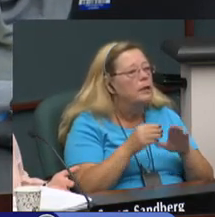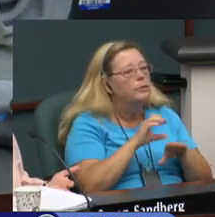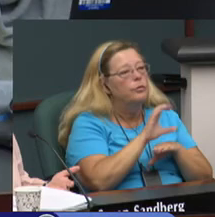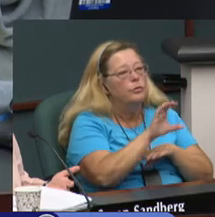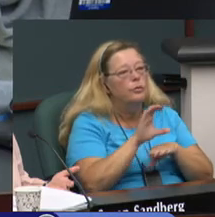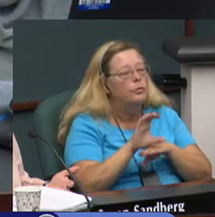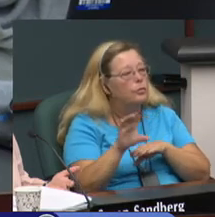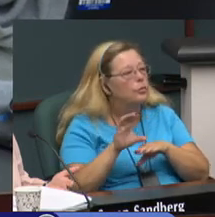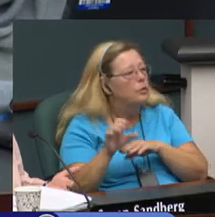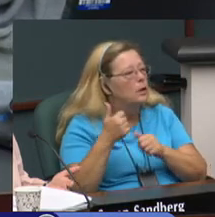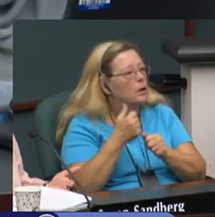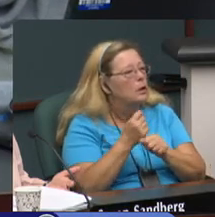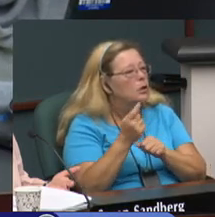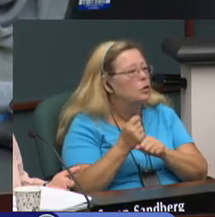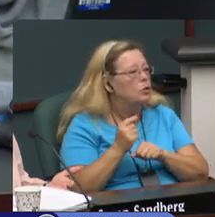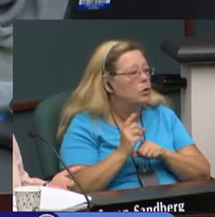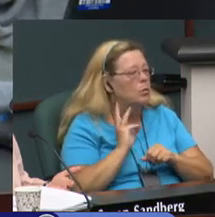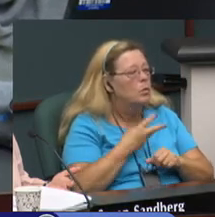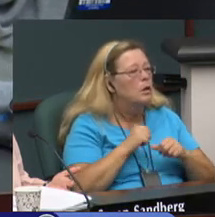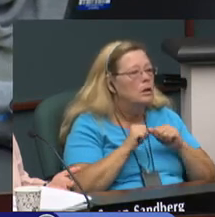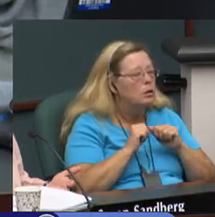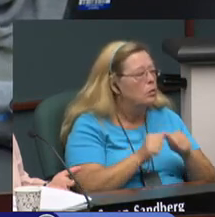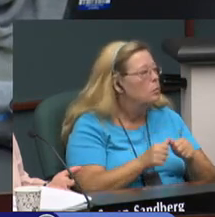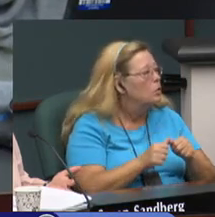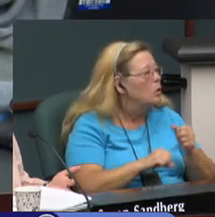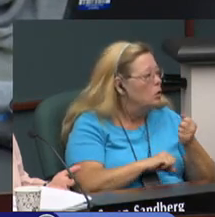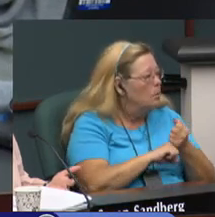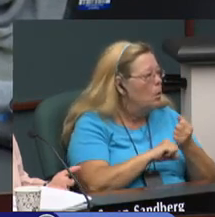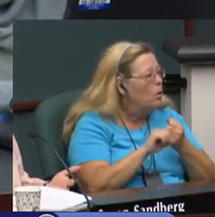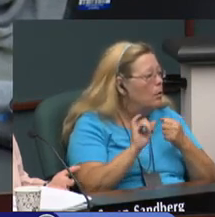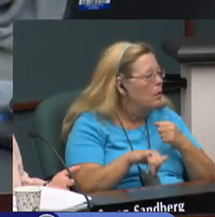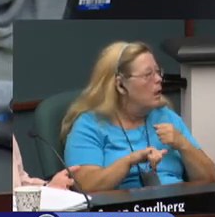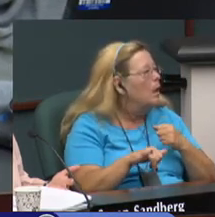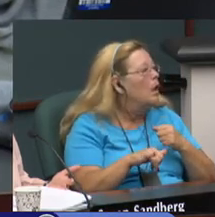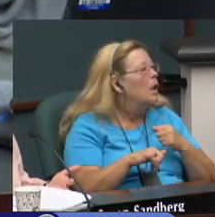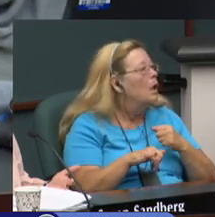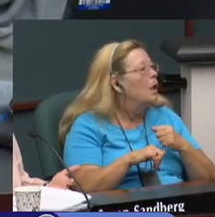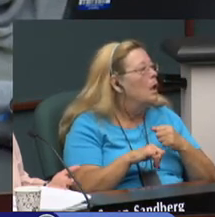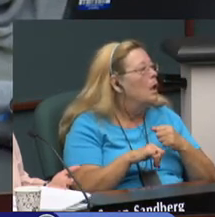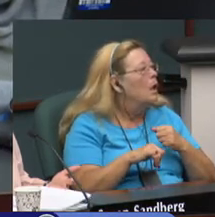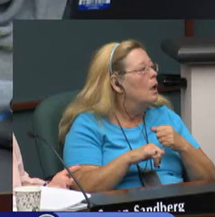each other year we continue to support that and get that out the city has a